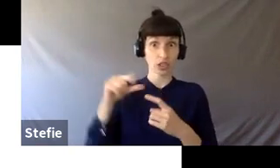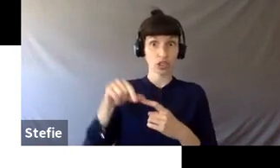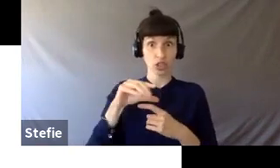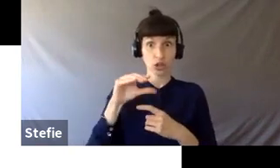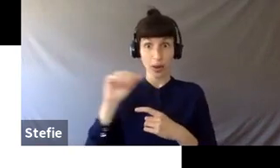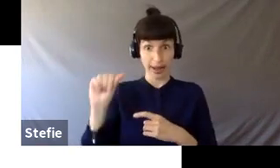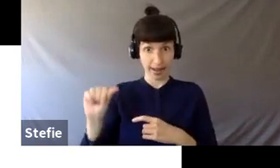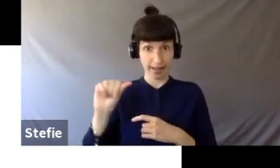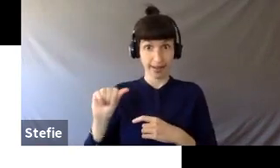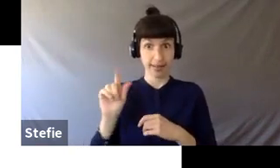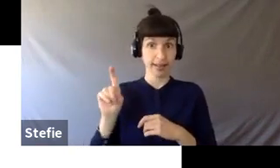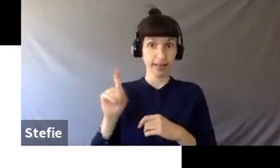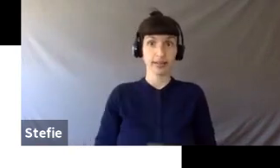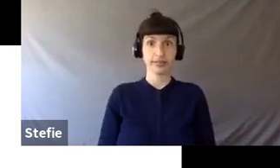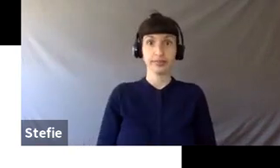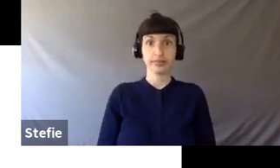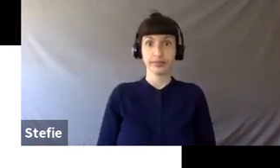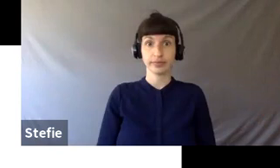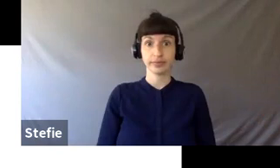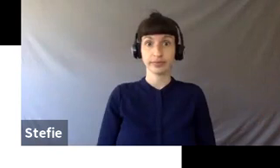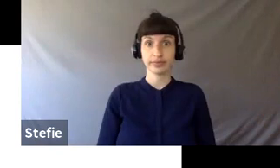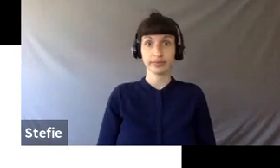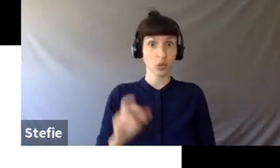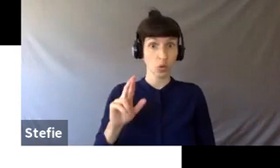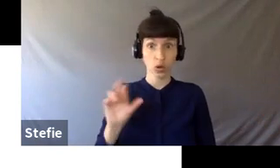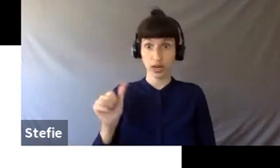With that, I'm going to pause for a second before we jump into the LMS to see if there are any additional questions.